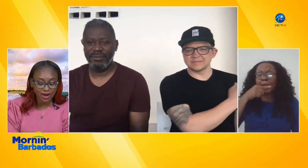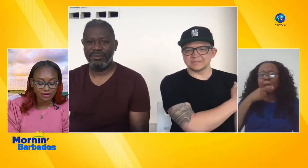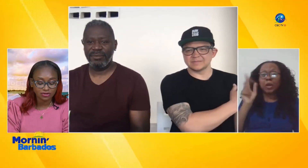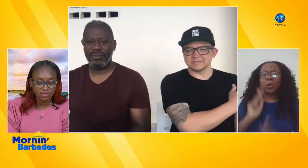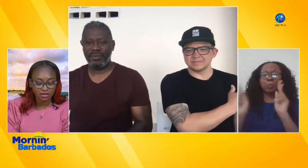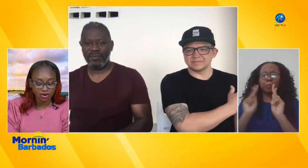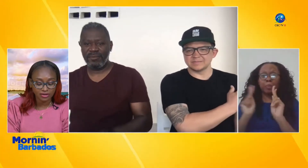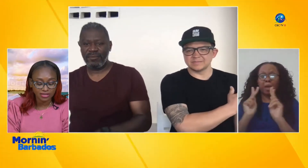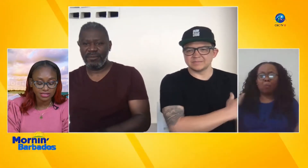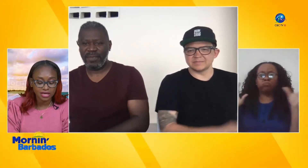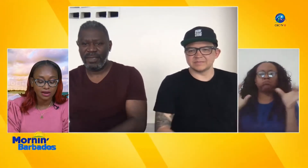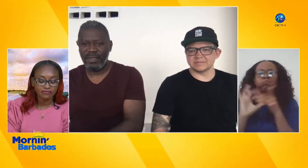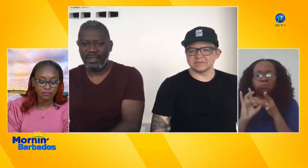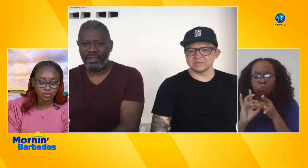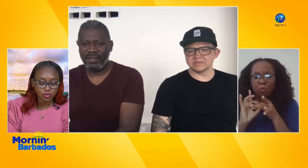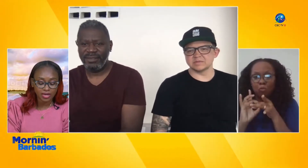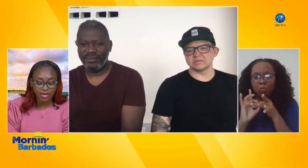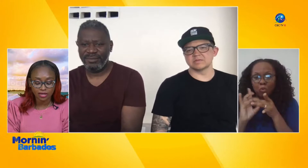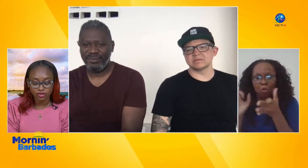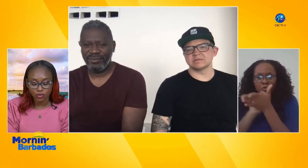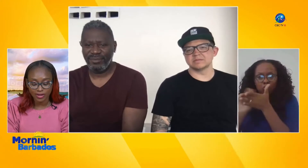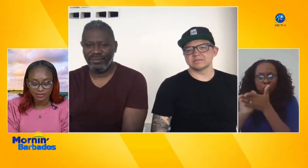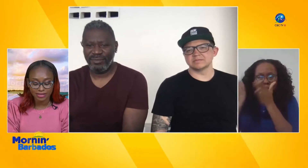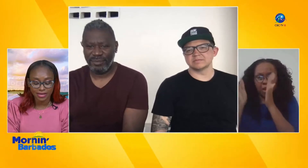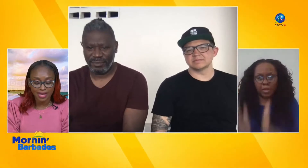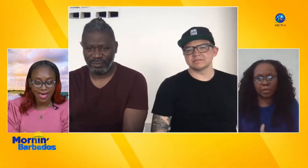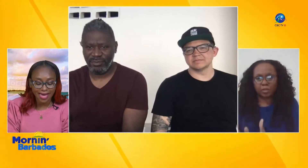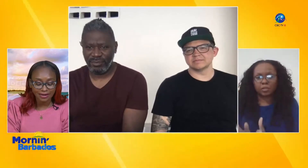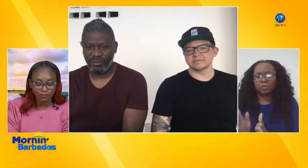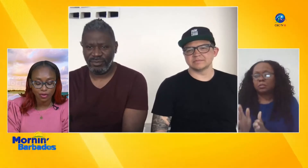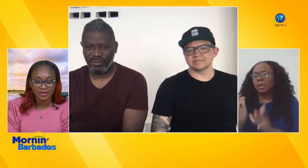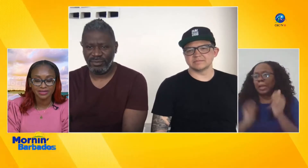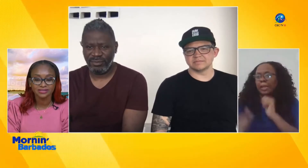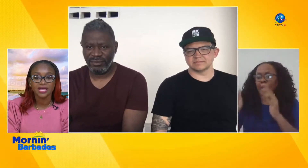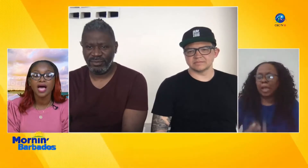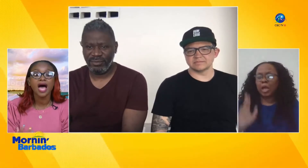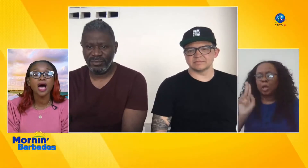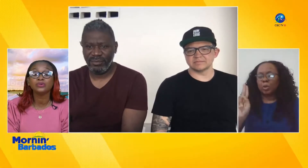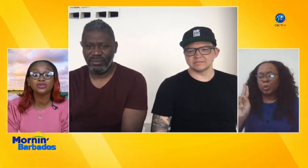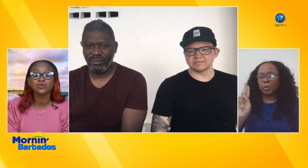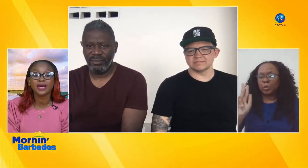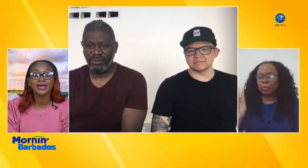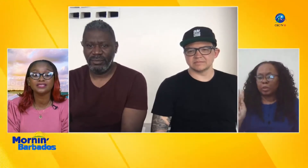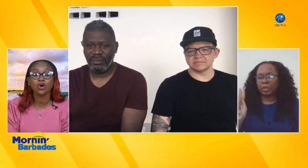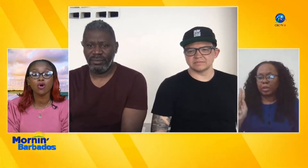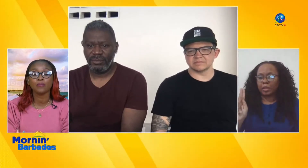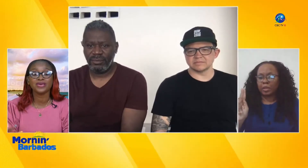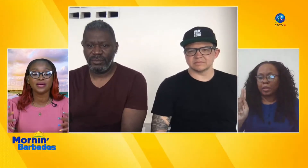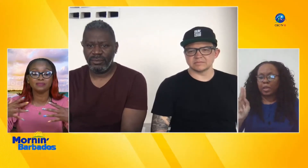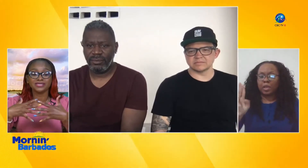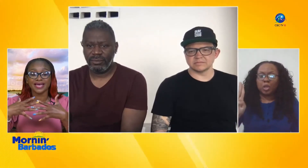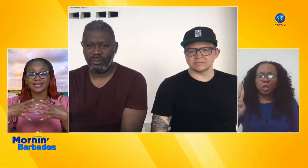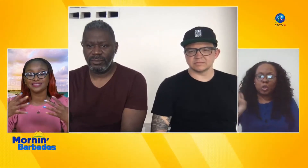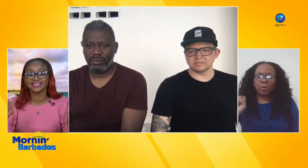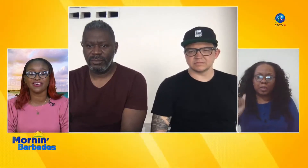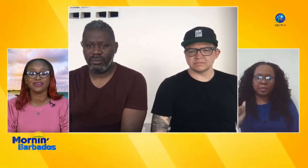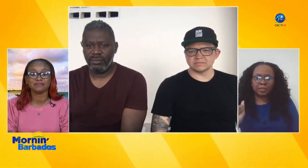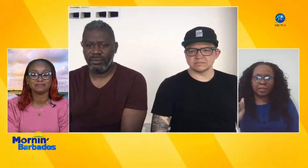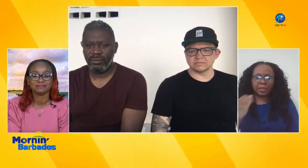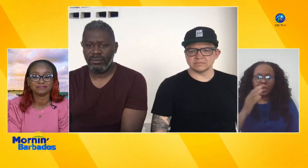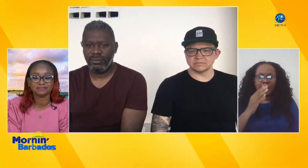writers and artists from UK USA and Barbados how did you guys all become tied together